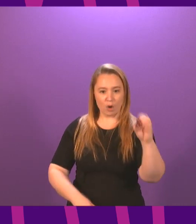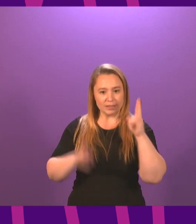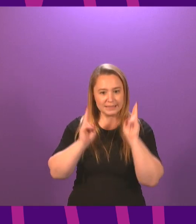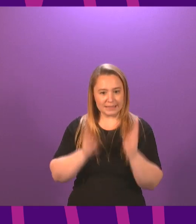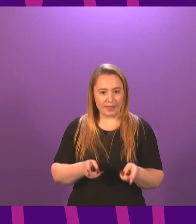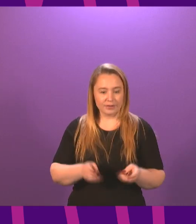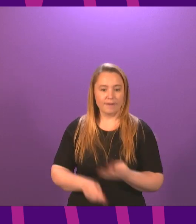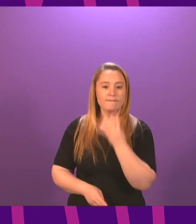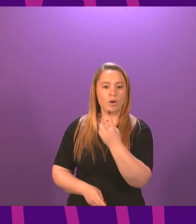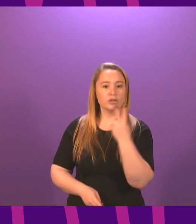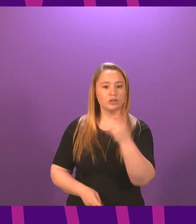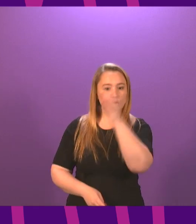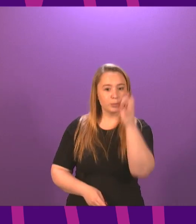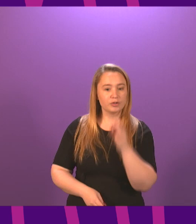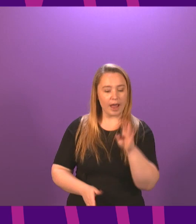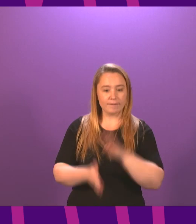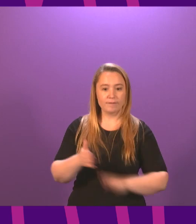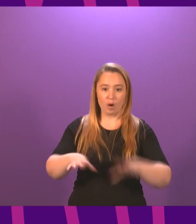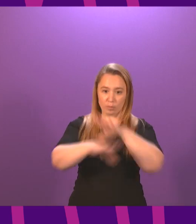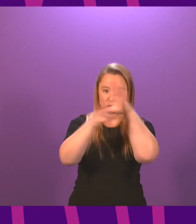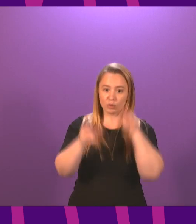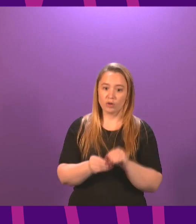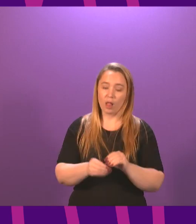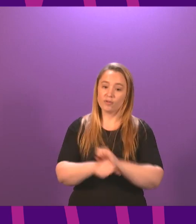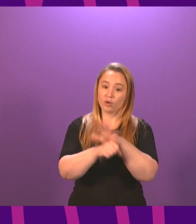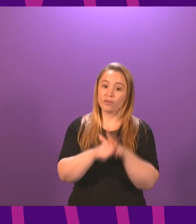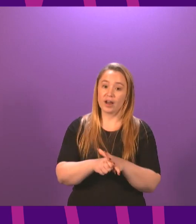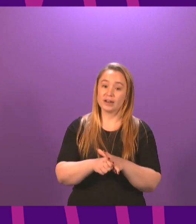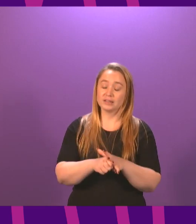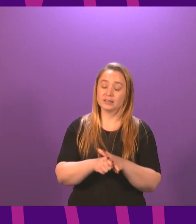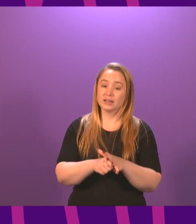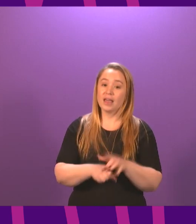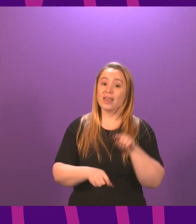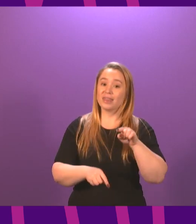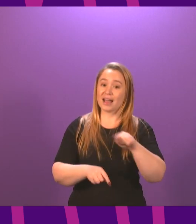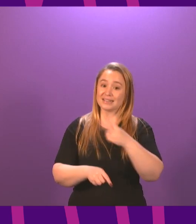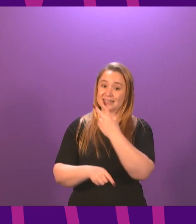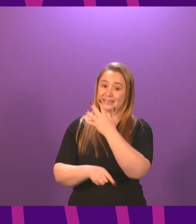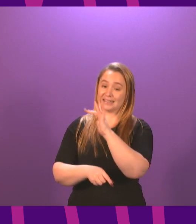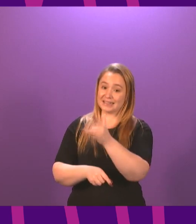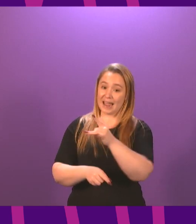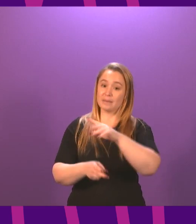deaths—some 42 per cent of the total from Covid so far. That is more than 10 per cent